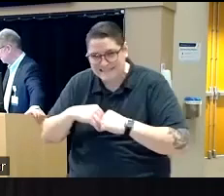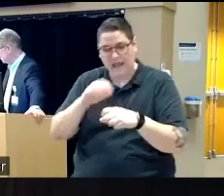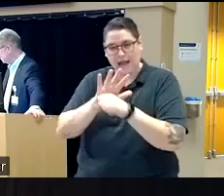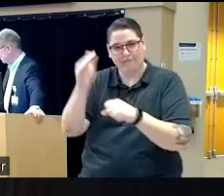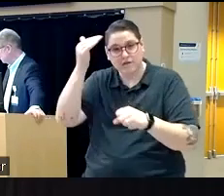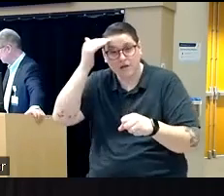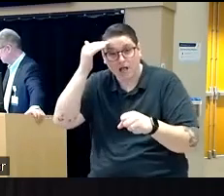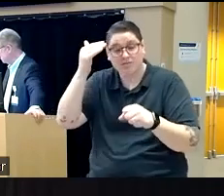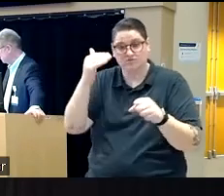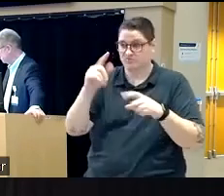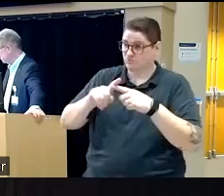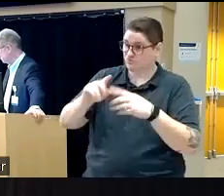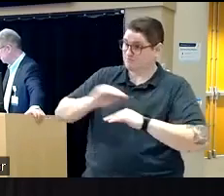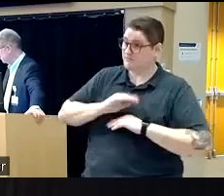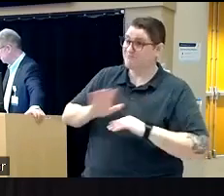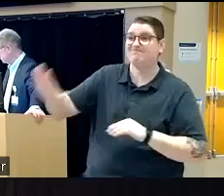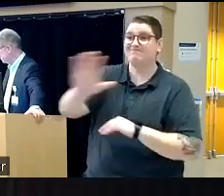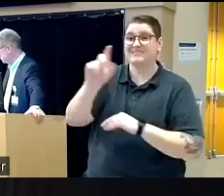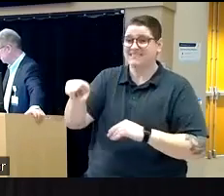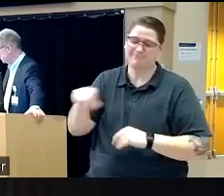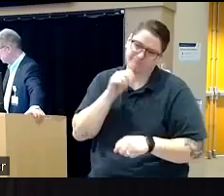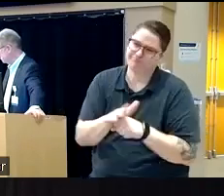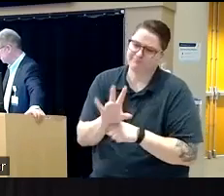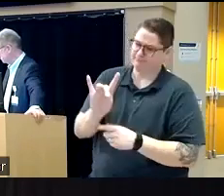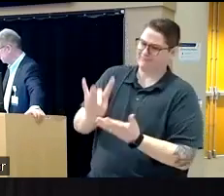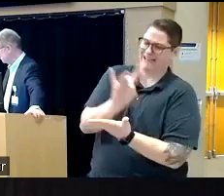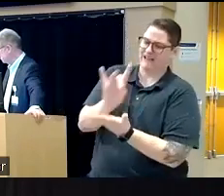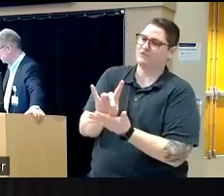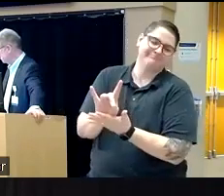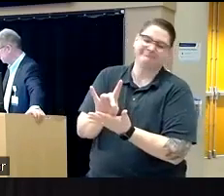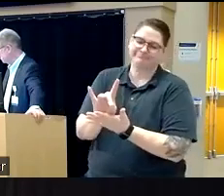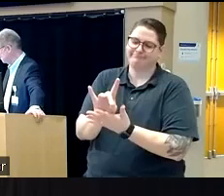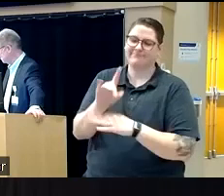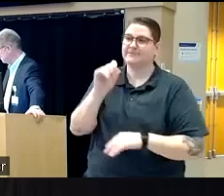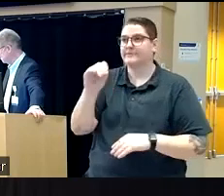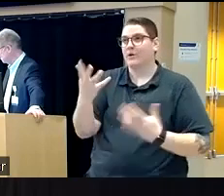that is needed to meet the needs of patients with substance use disorder so um certainly more than